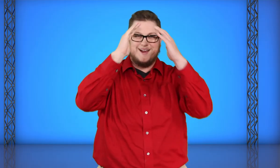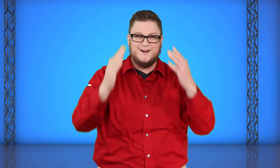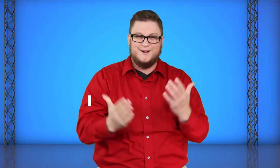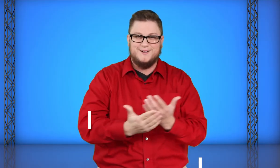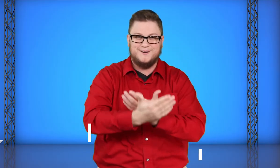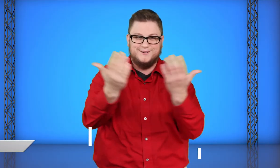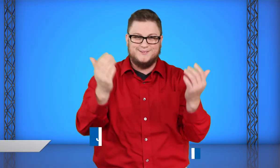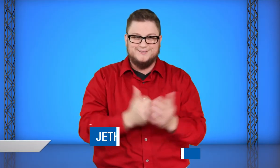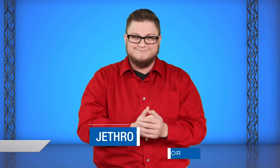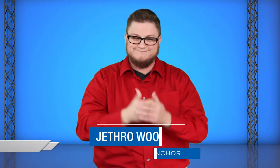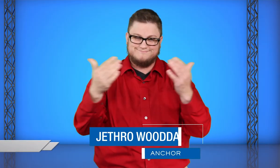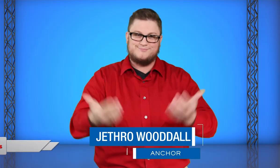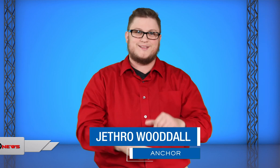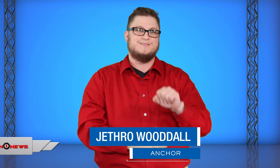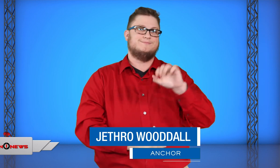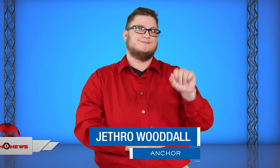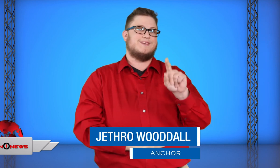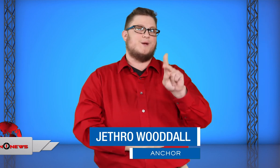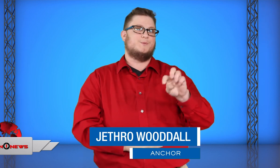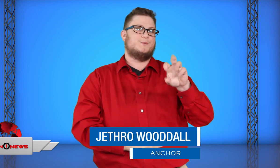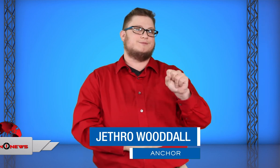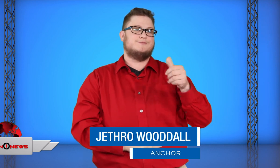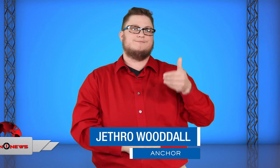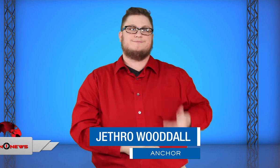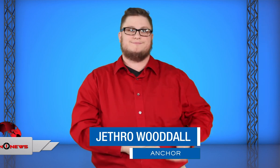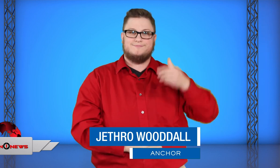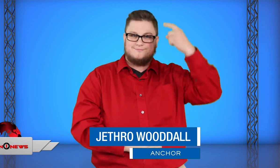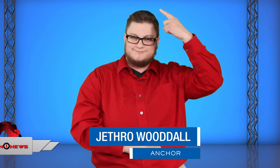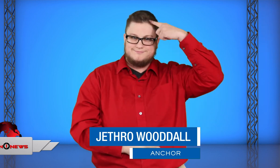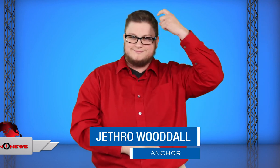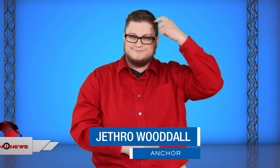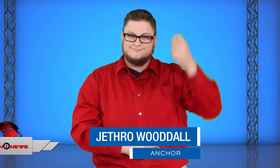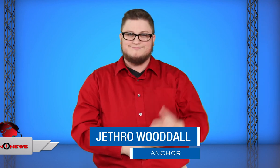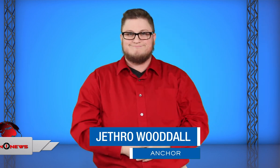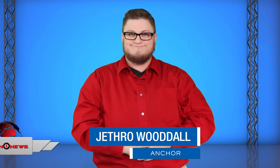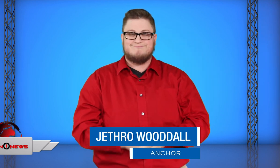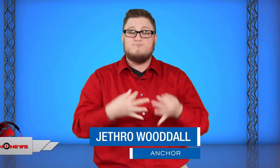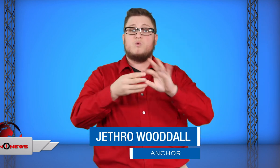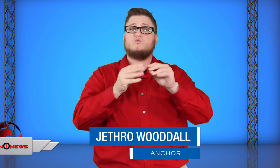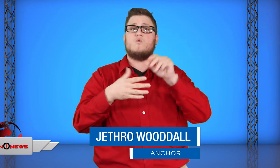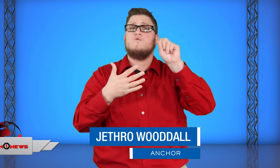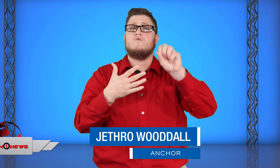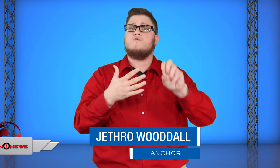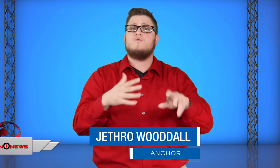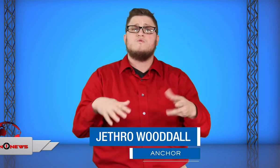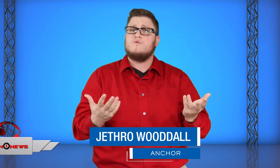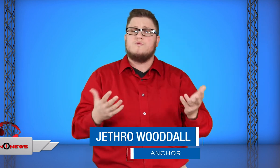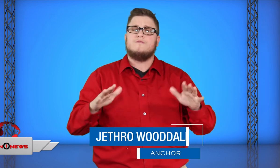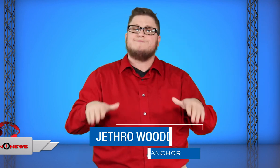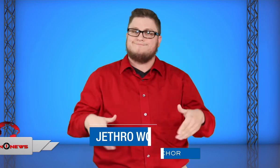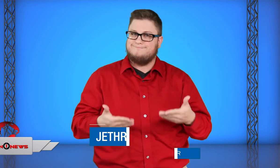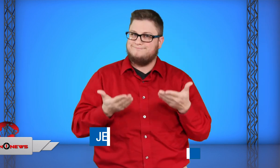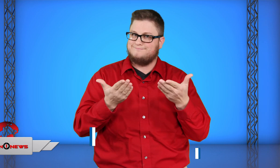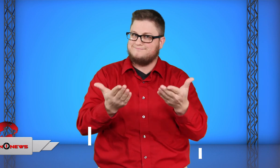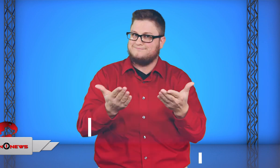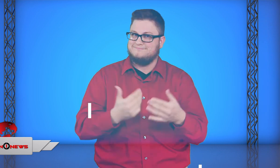Hello everyone. Welcome to Sign1News. I'm Jethro Wooddall. Here are your top stories for today.